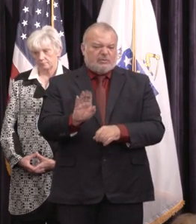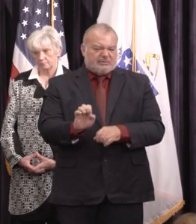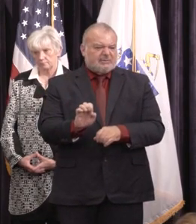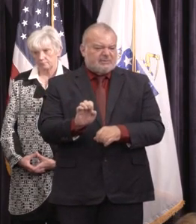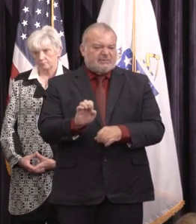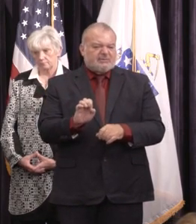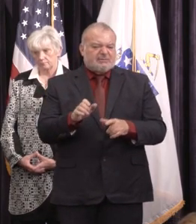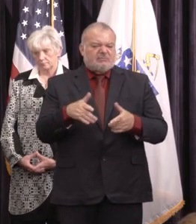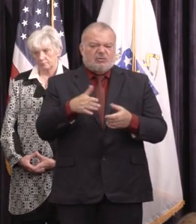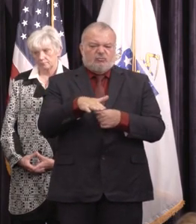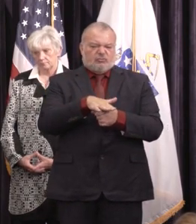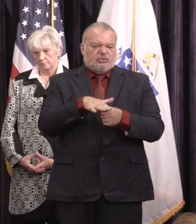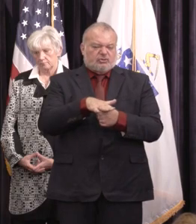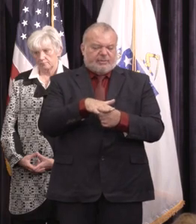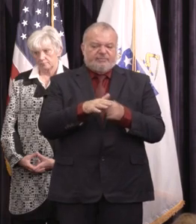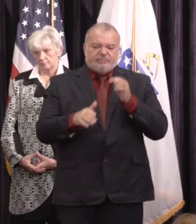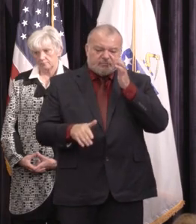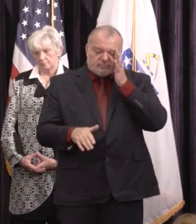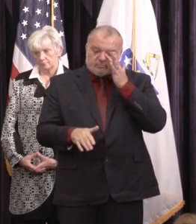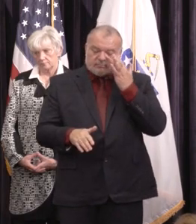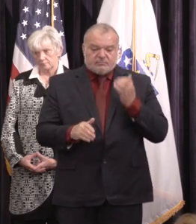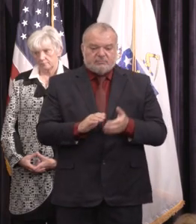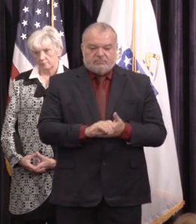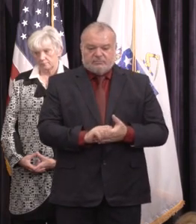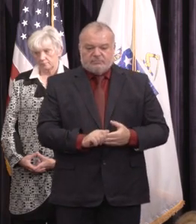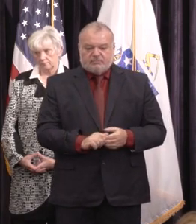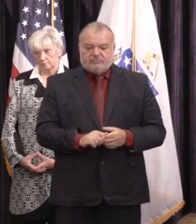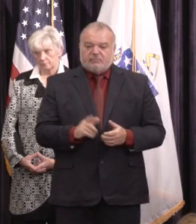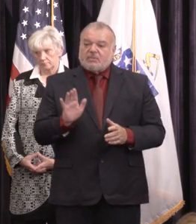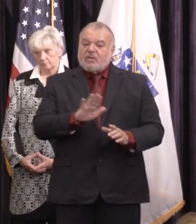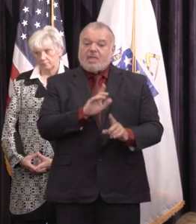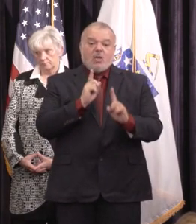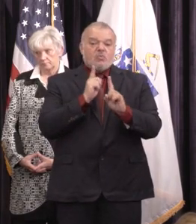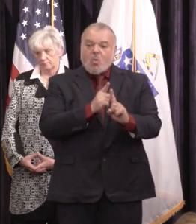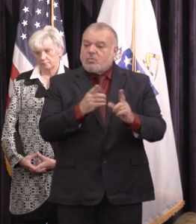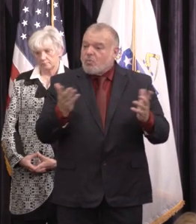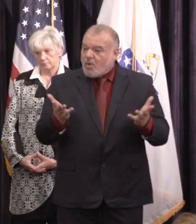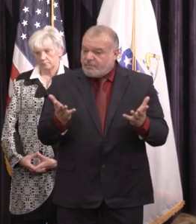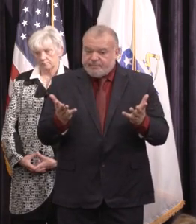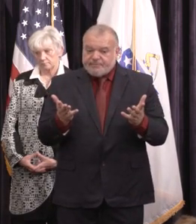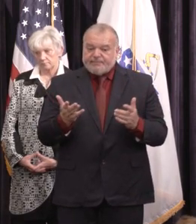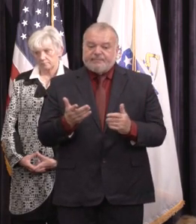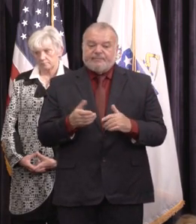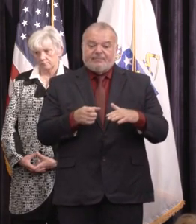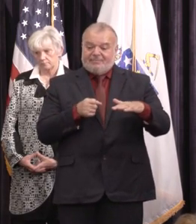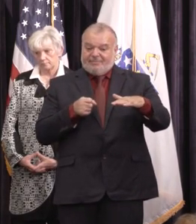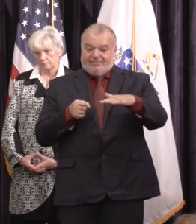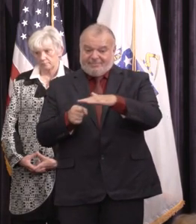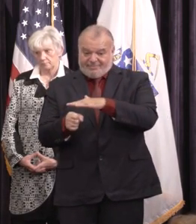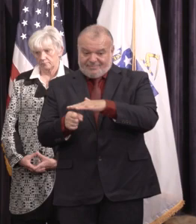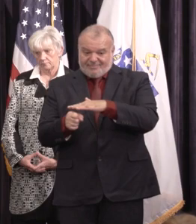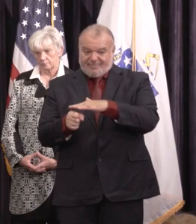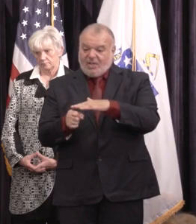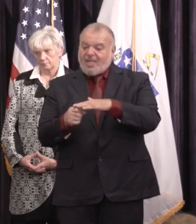all with a goal of helping exit people from shelter, helping them and their families get